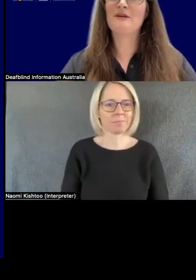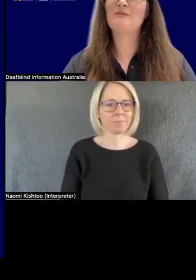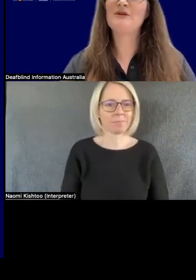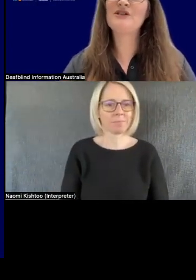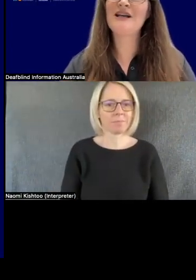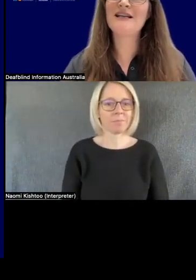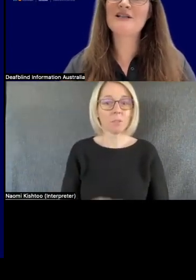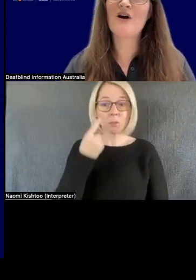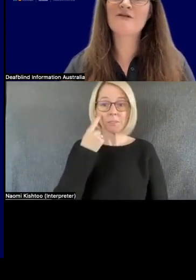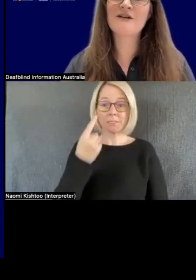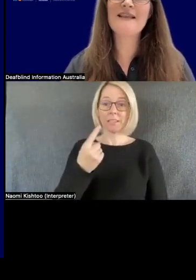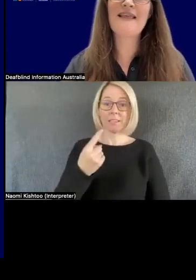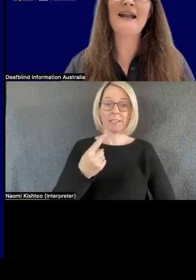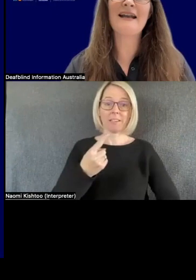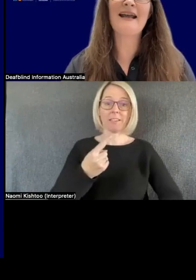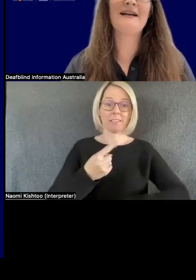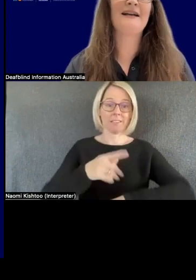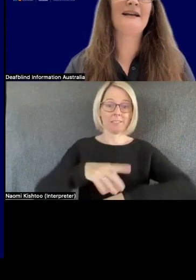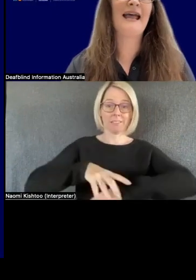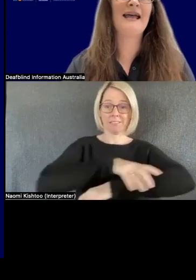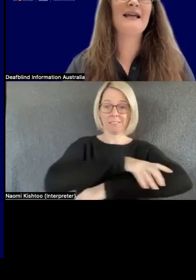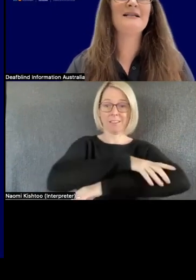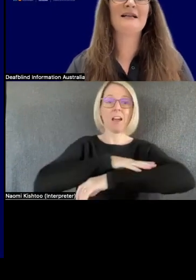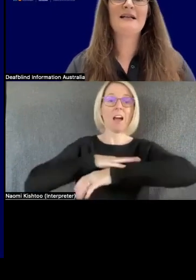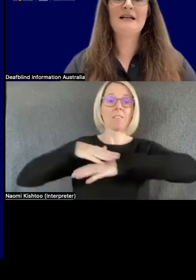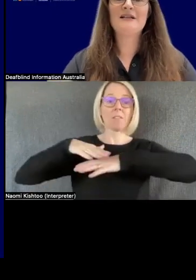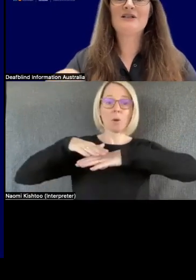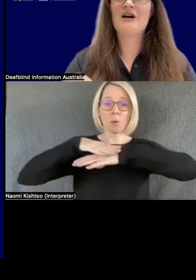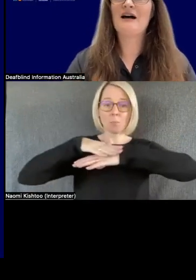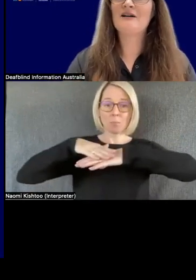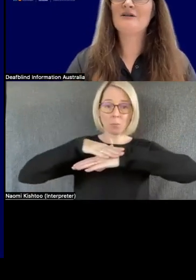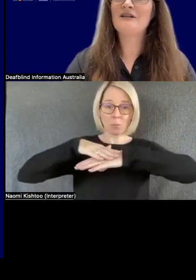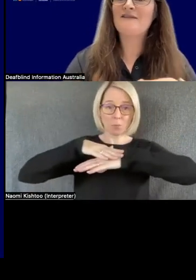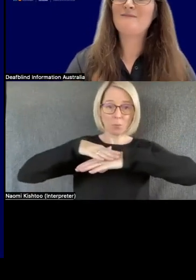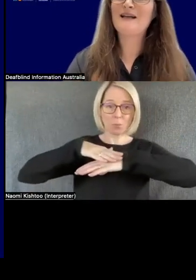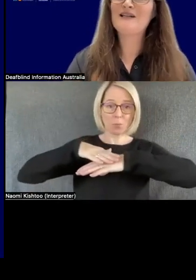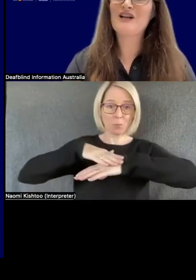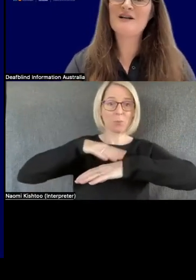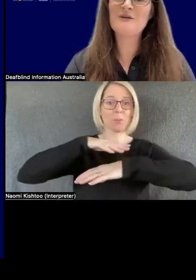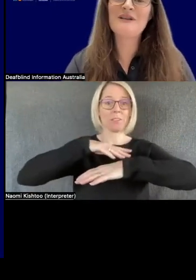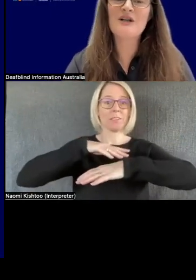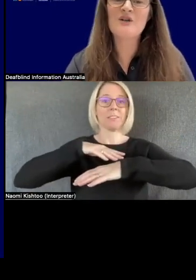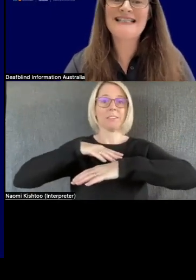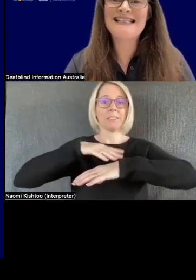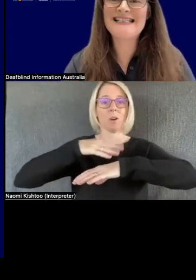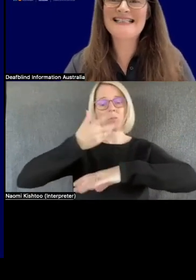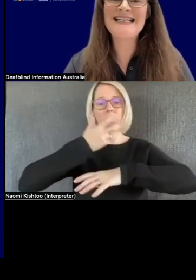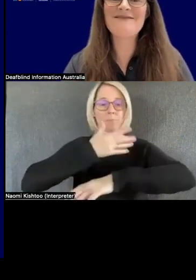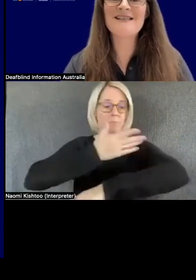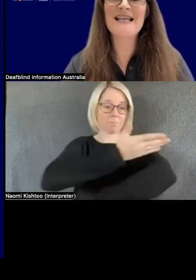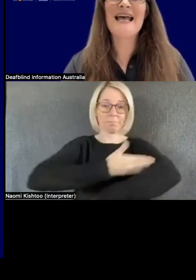with the blue shirt is offering that hand under hand. The deafblind child with the green sleeves